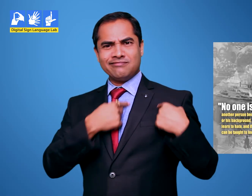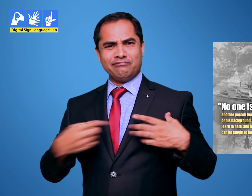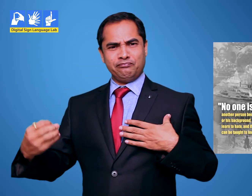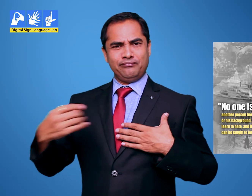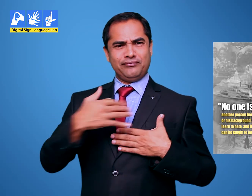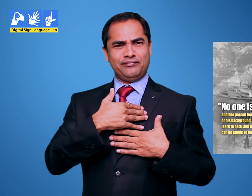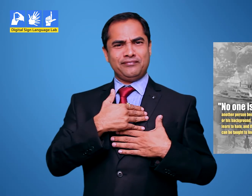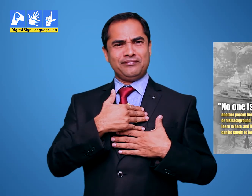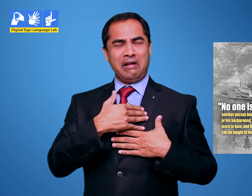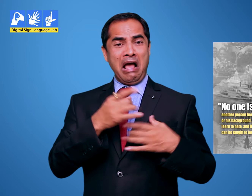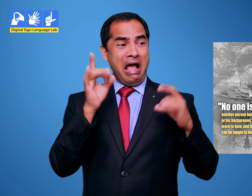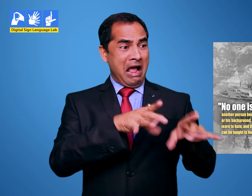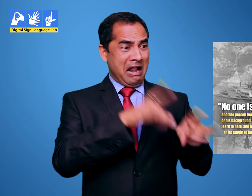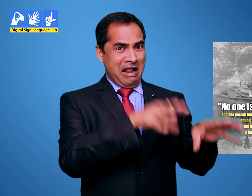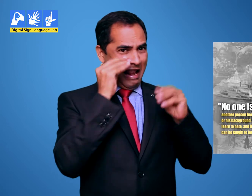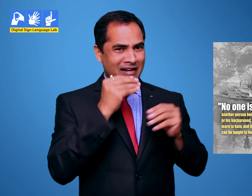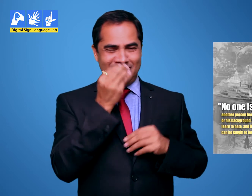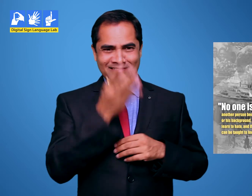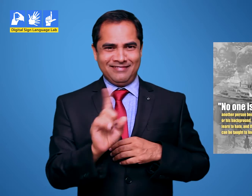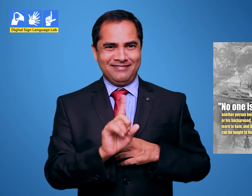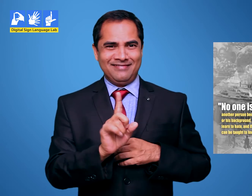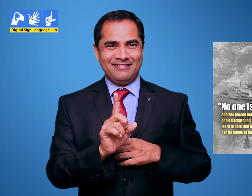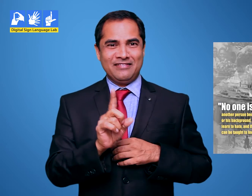than its opposite.